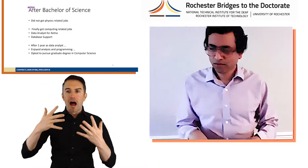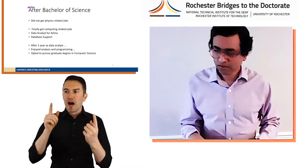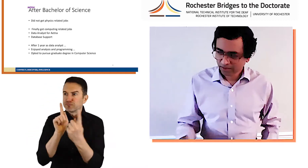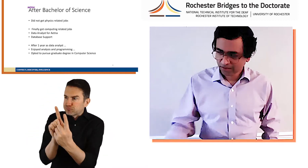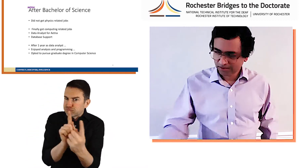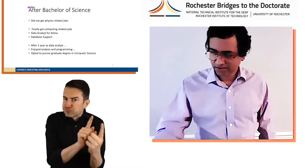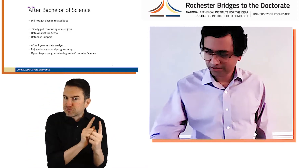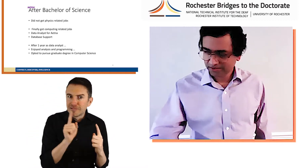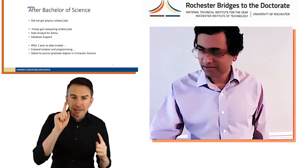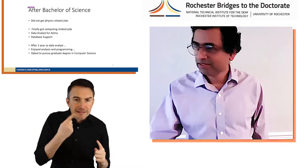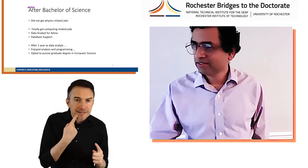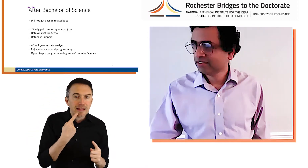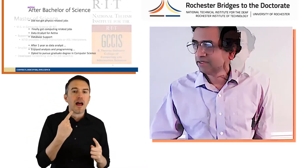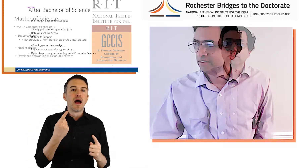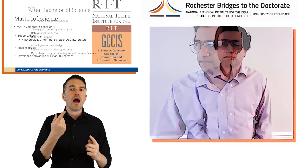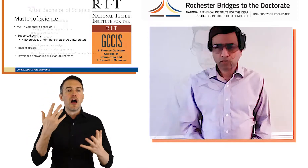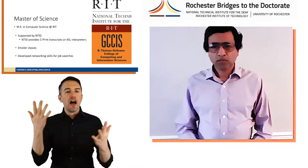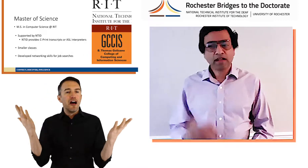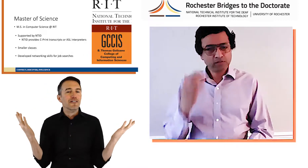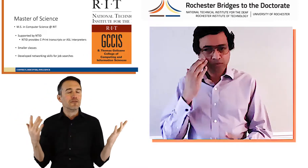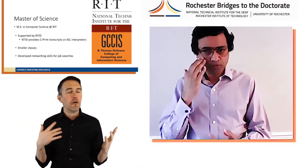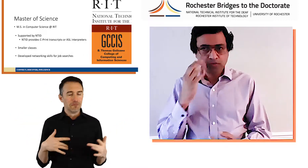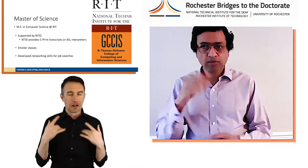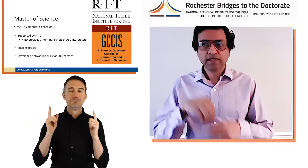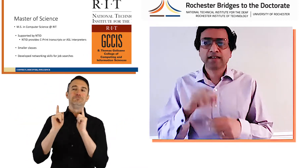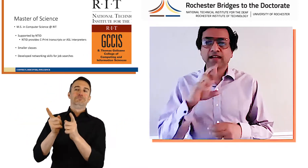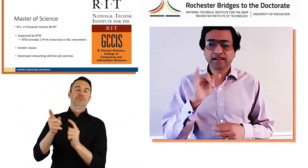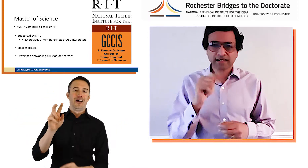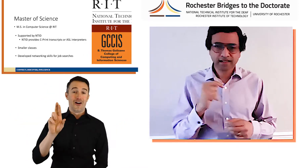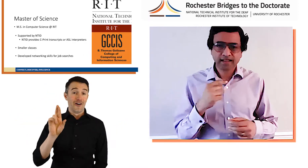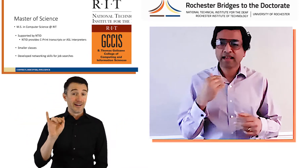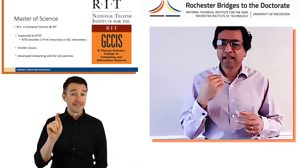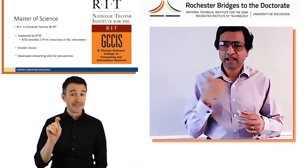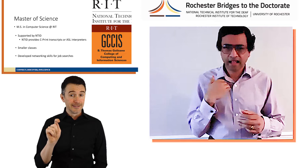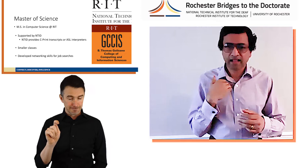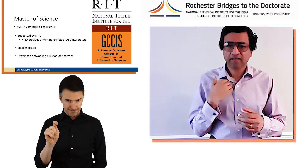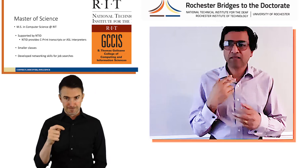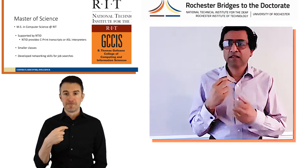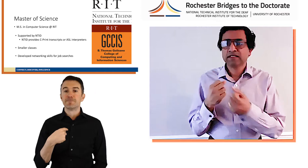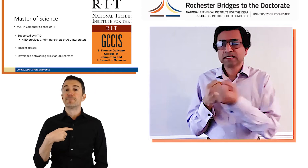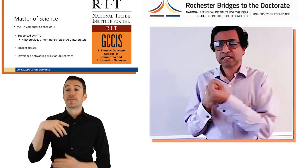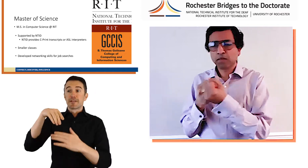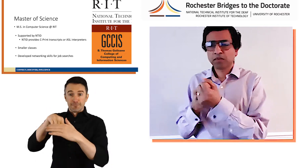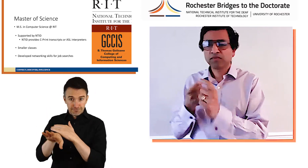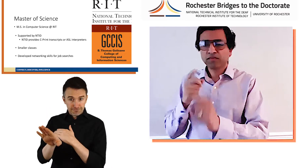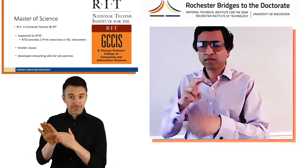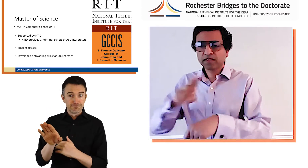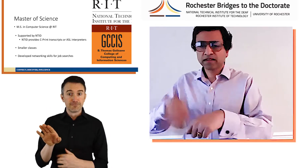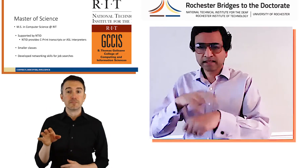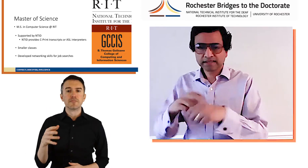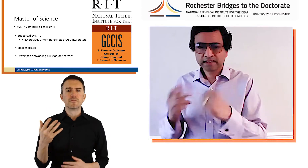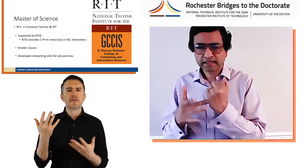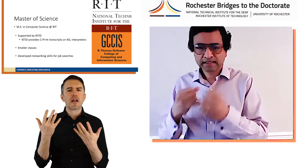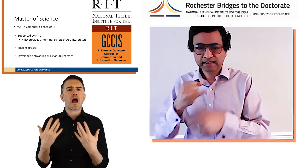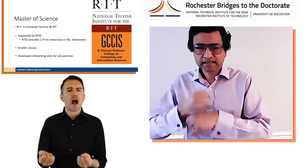with the deaf community, too, at that time in my life. So, of course, you know that RIT has support